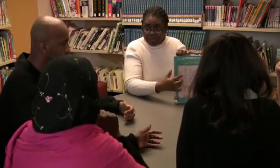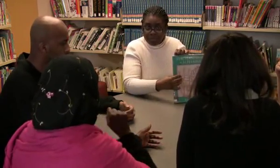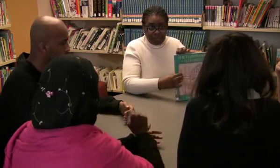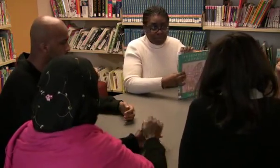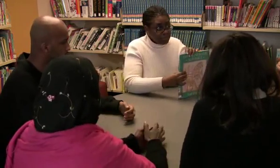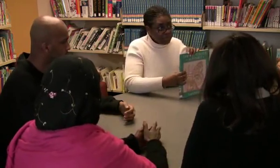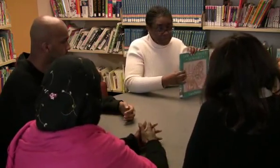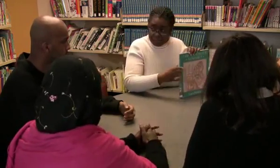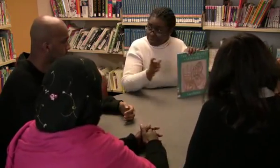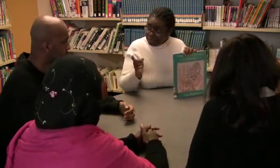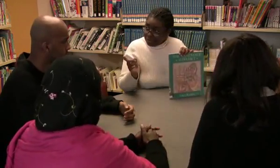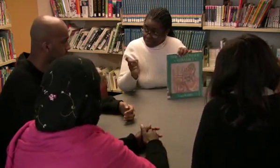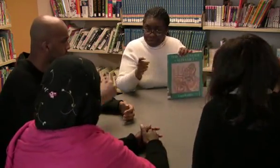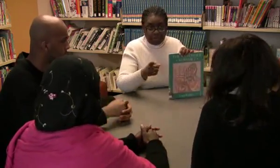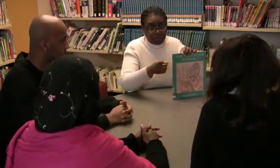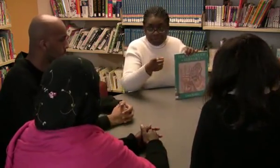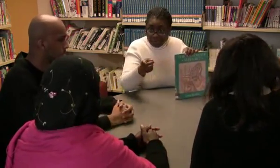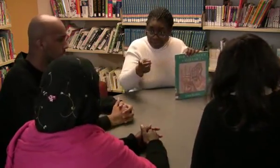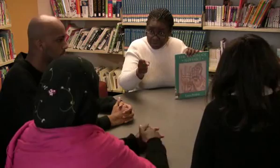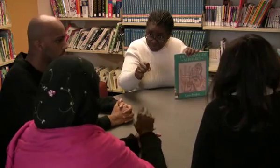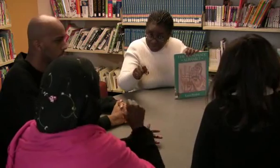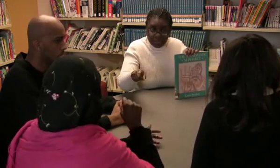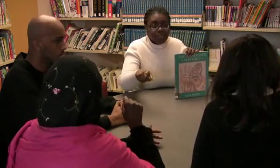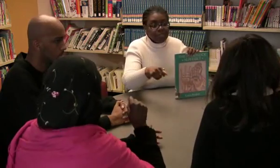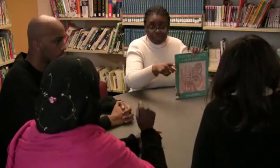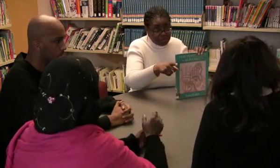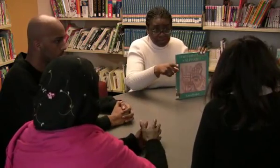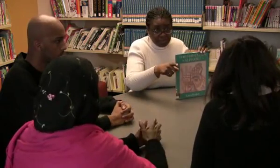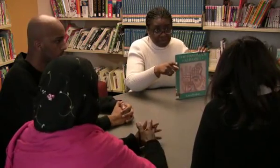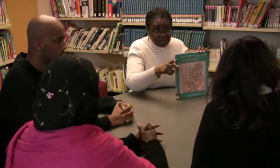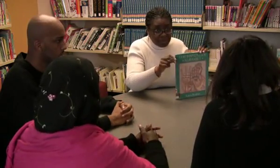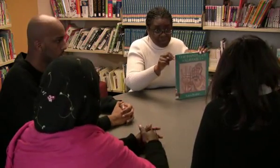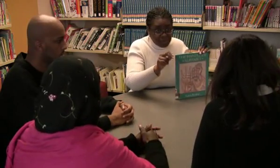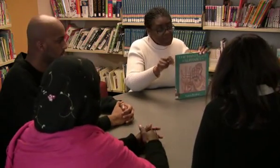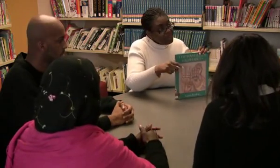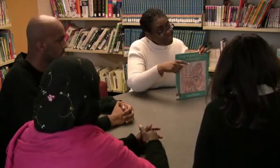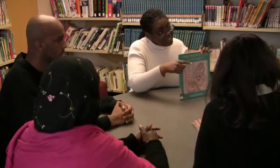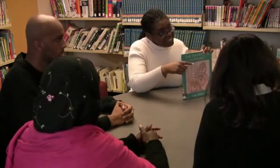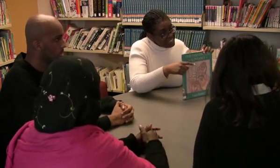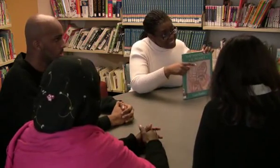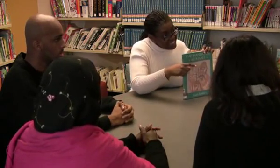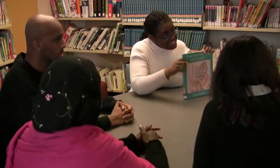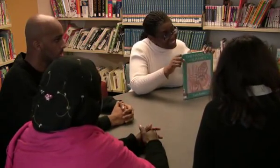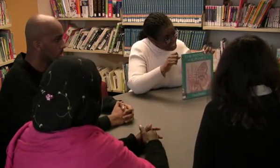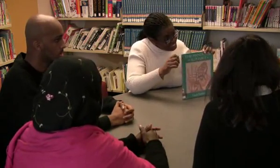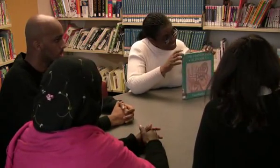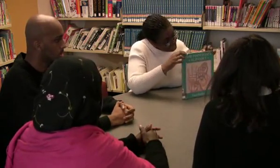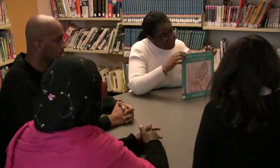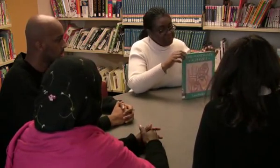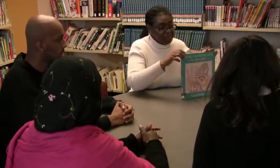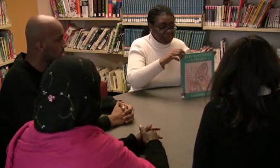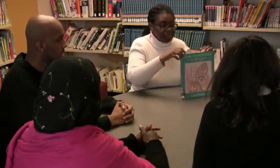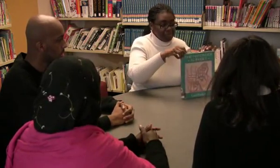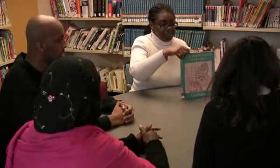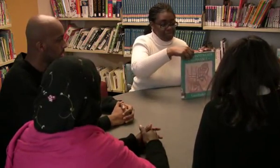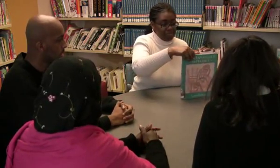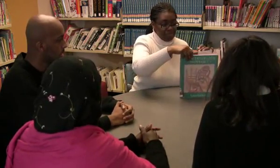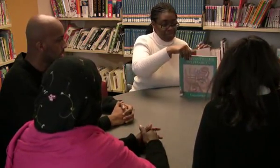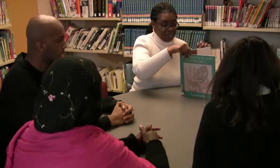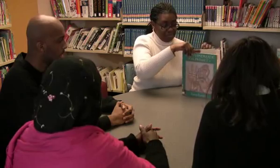Some have, some have not